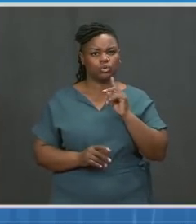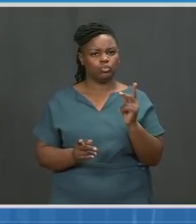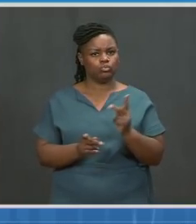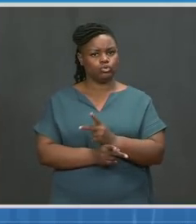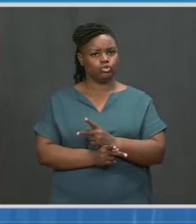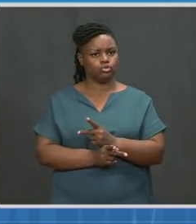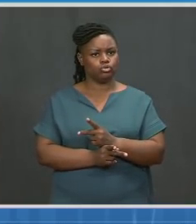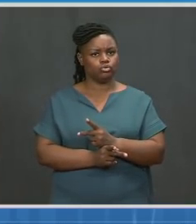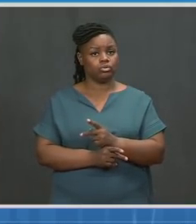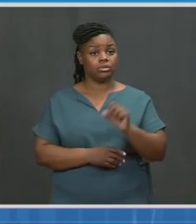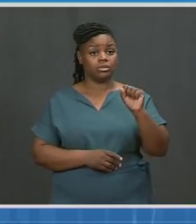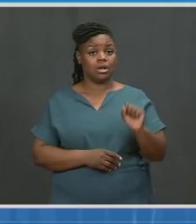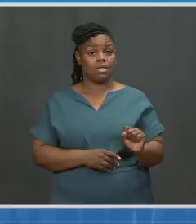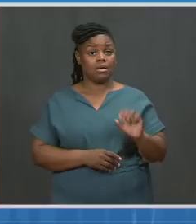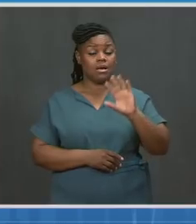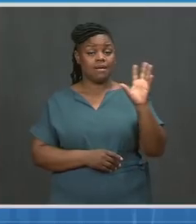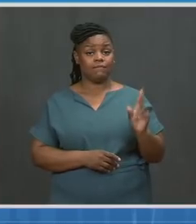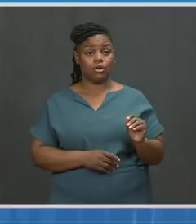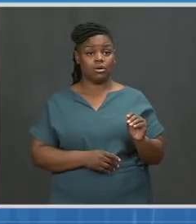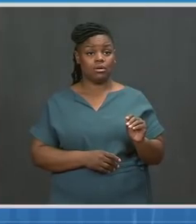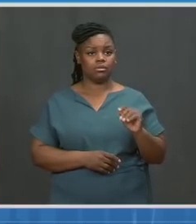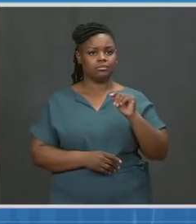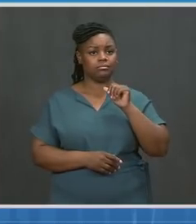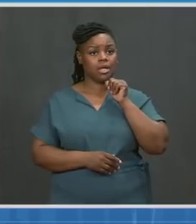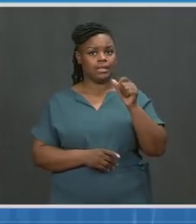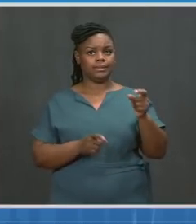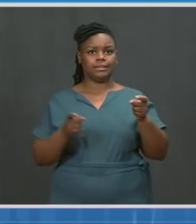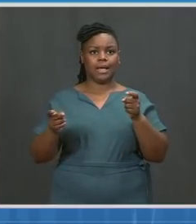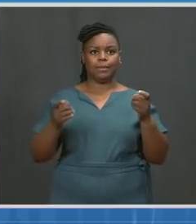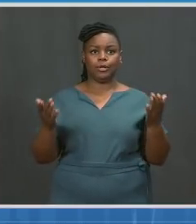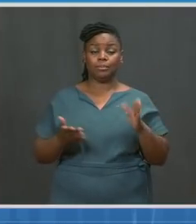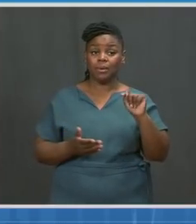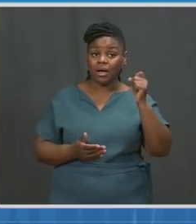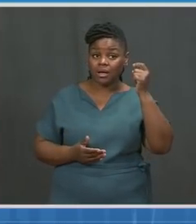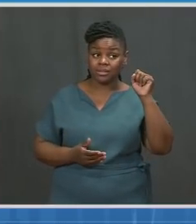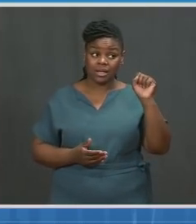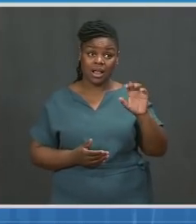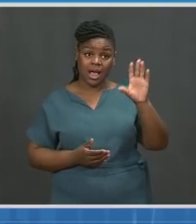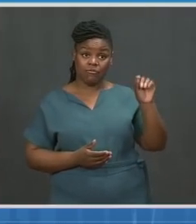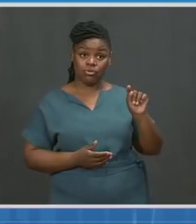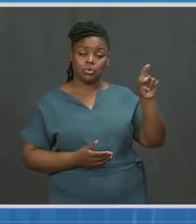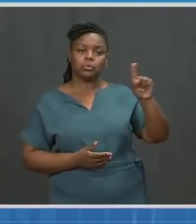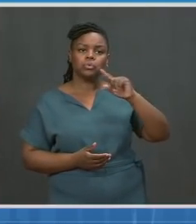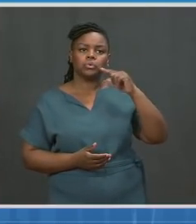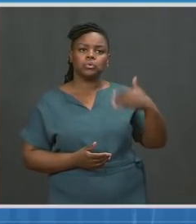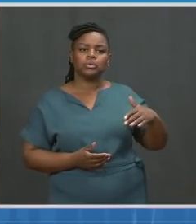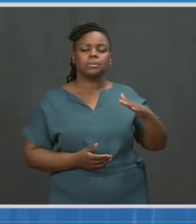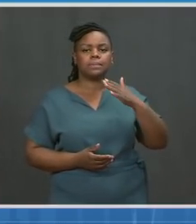which is certainly not dominant here but is in South Africa and other locations throughout the world.